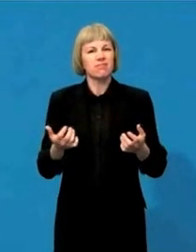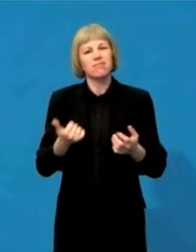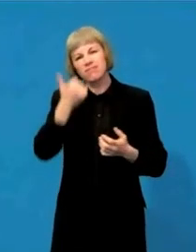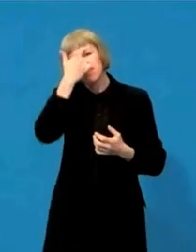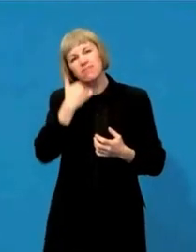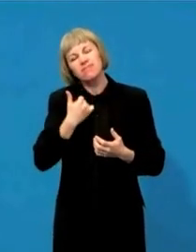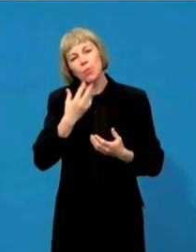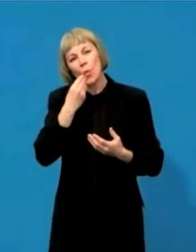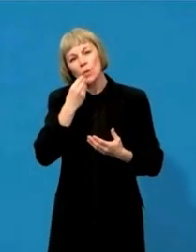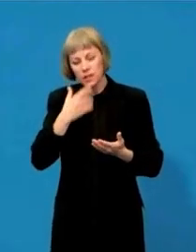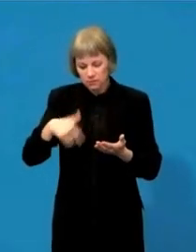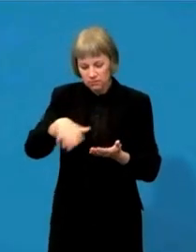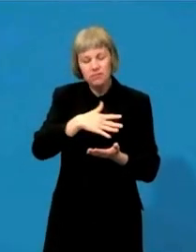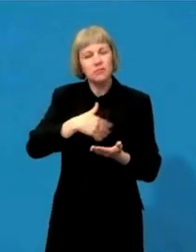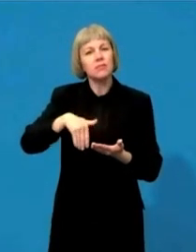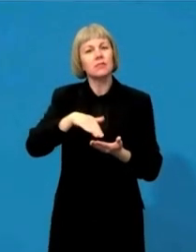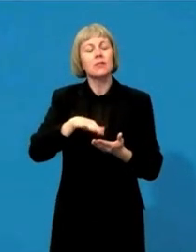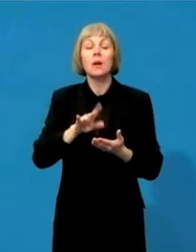But it is a precious system for us.